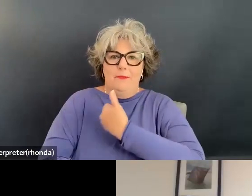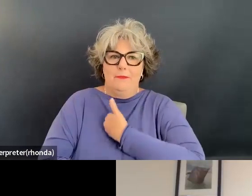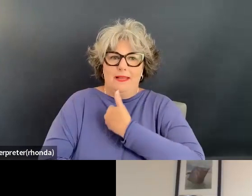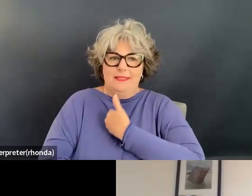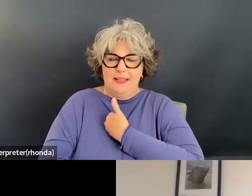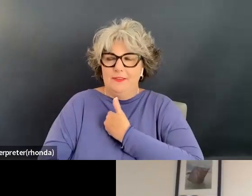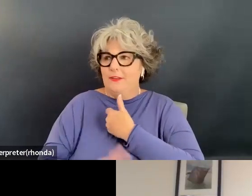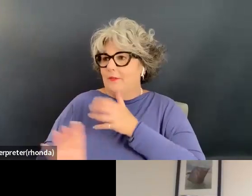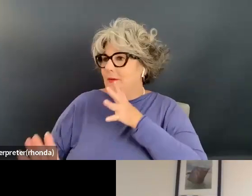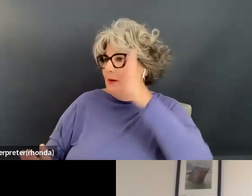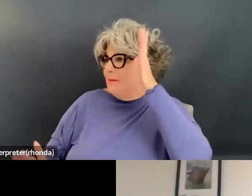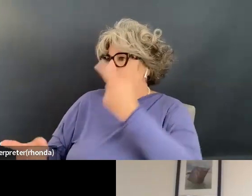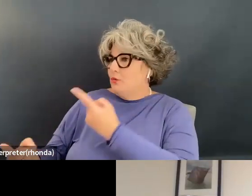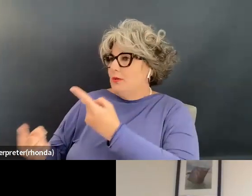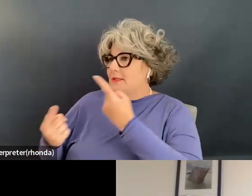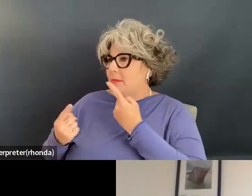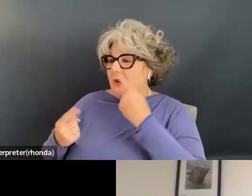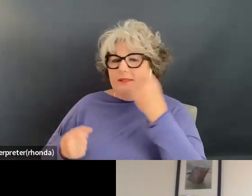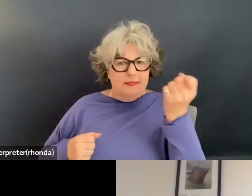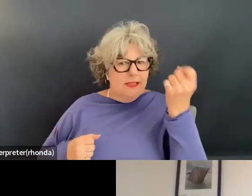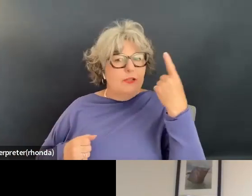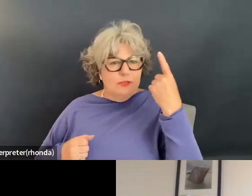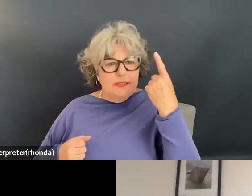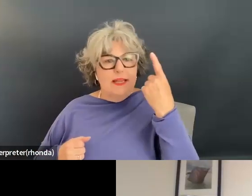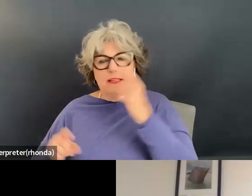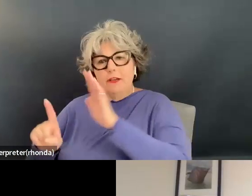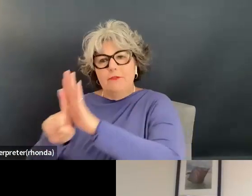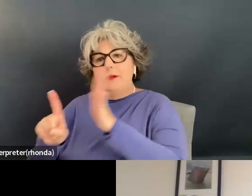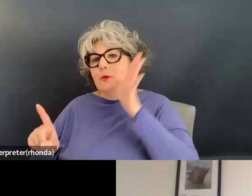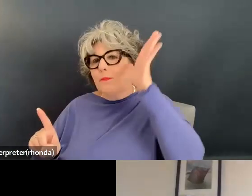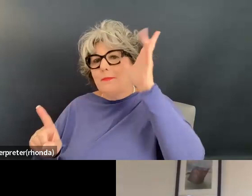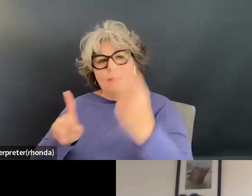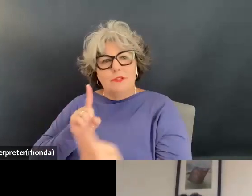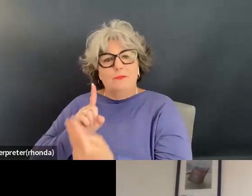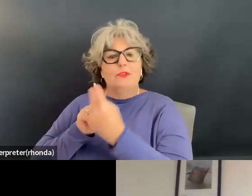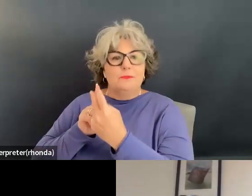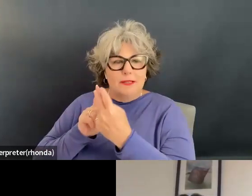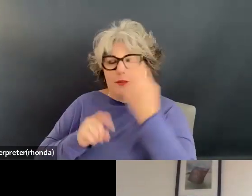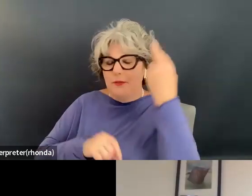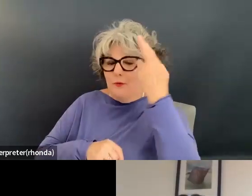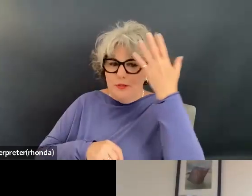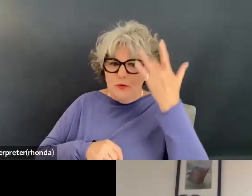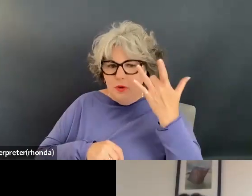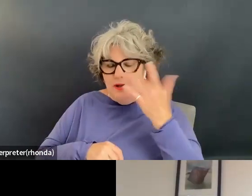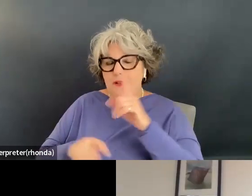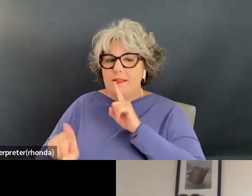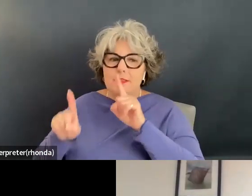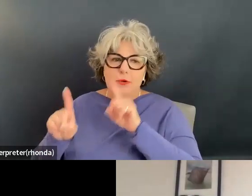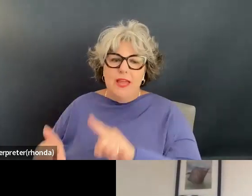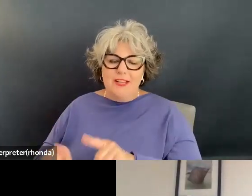and understanding from their perspective, the reason why they're reacting the way they are.